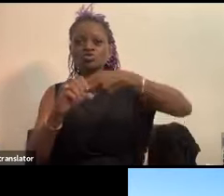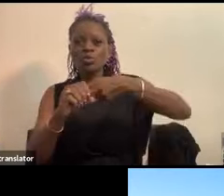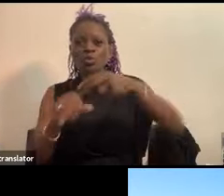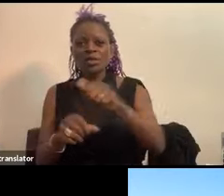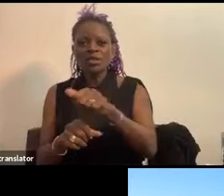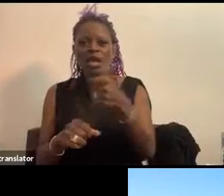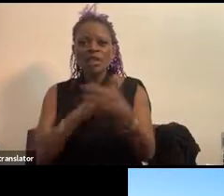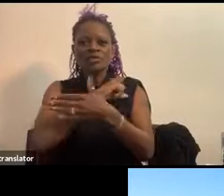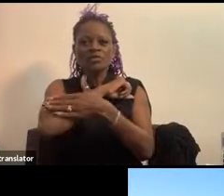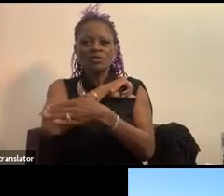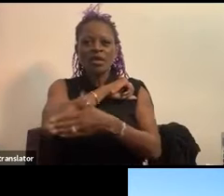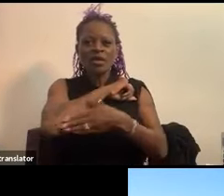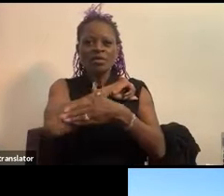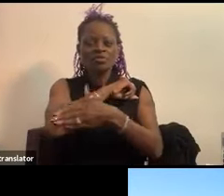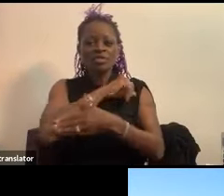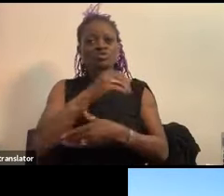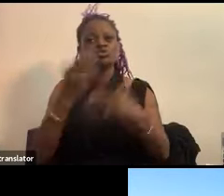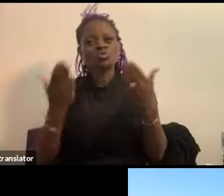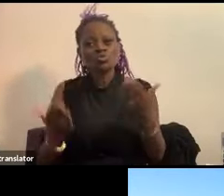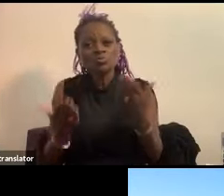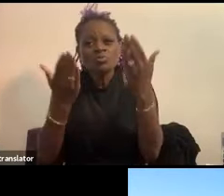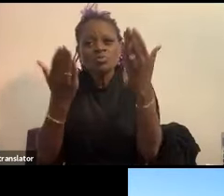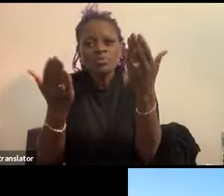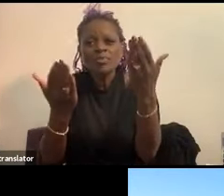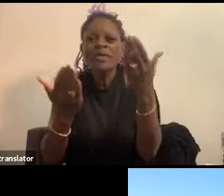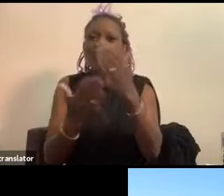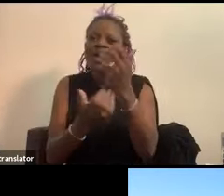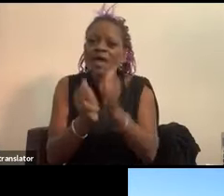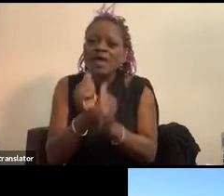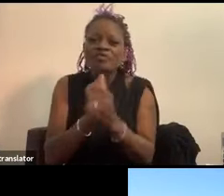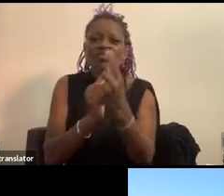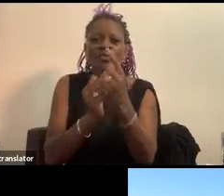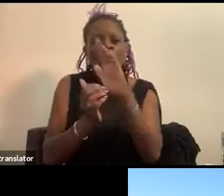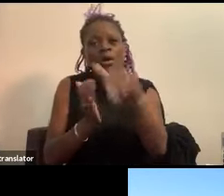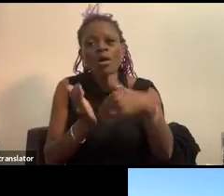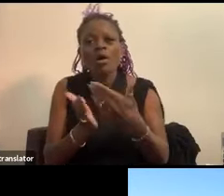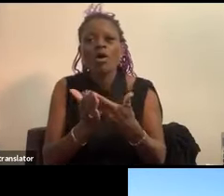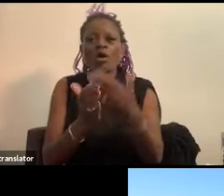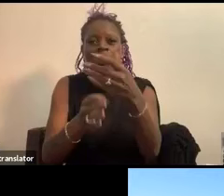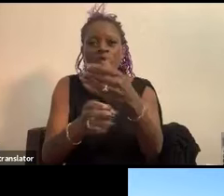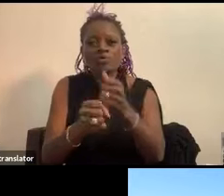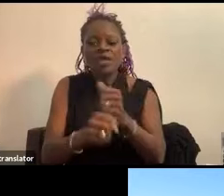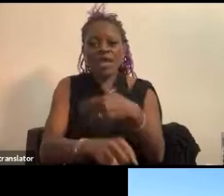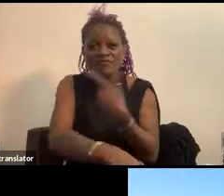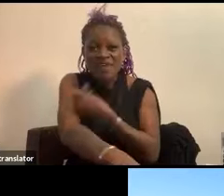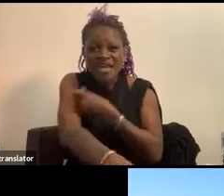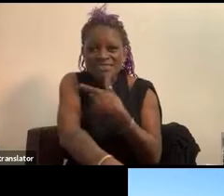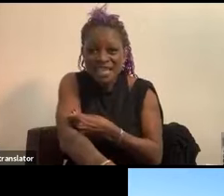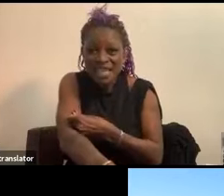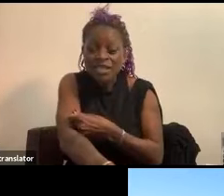strongly recommending that everyone vaccinated and unvaccinated wear masks and